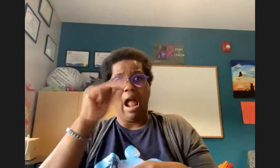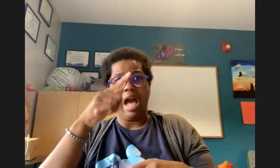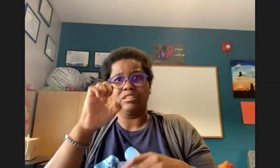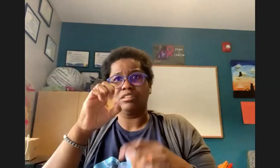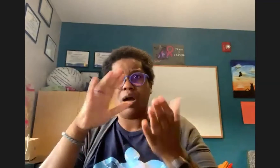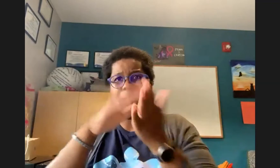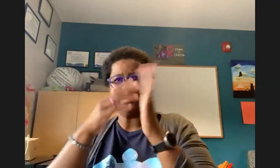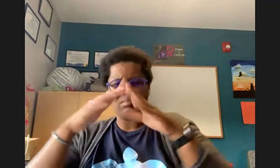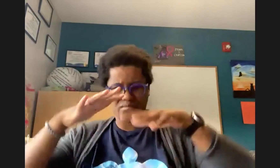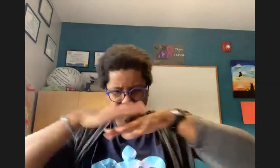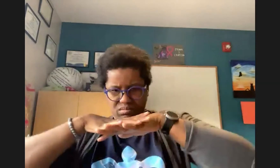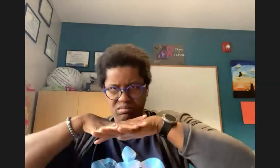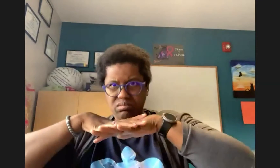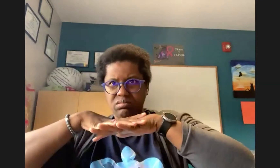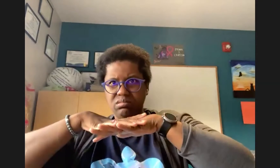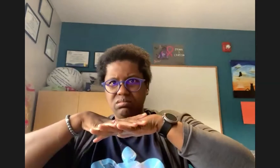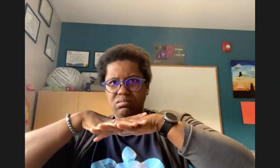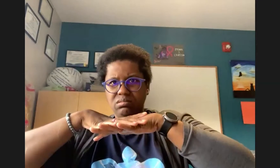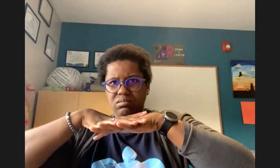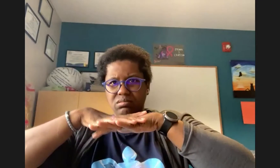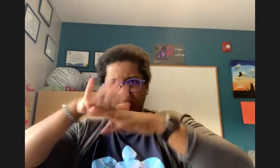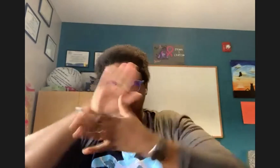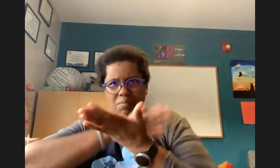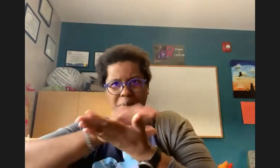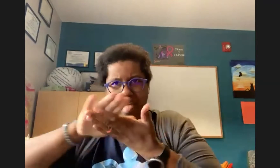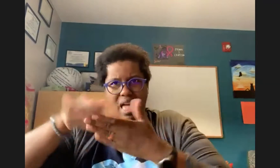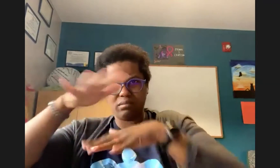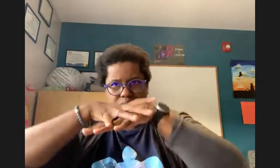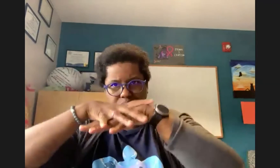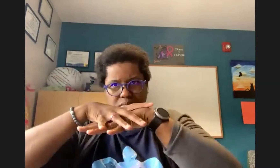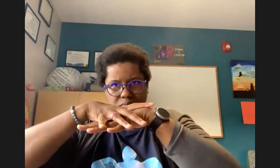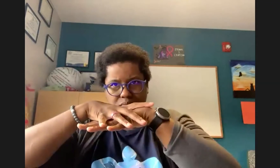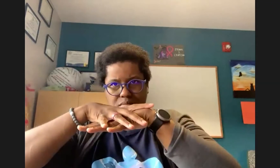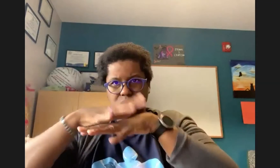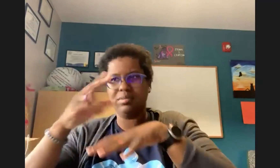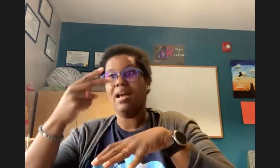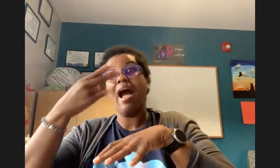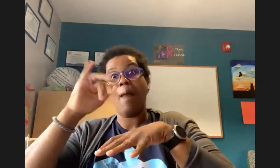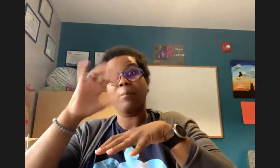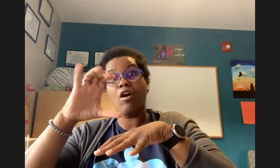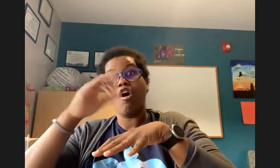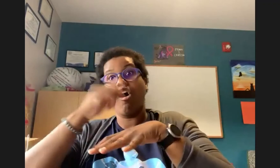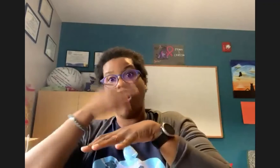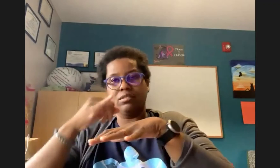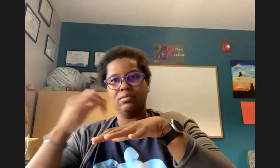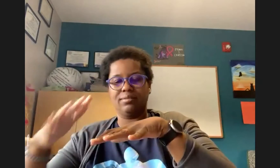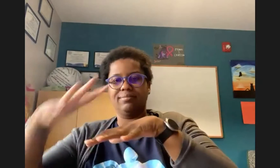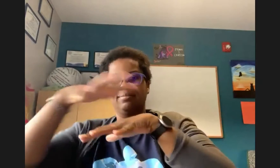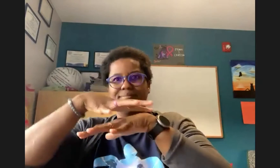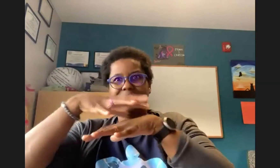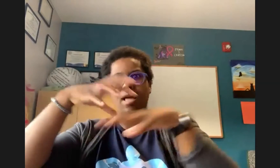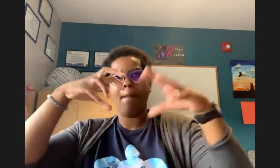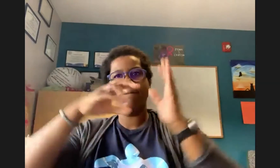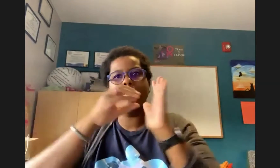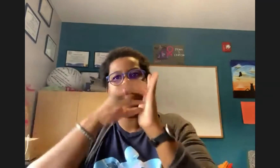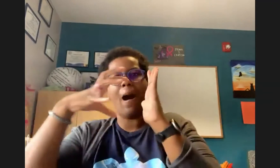When they began to explain it to me I knew that was it. Collage is two-dimensional. It's flat.